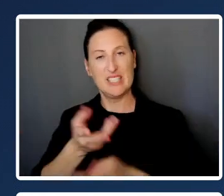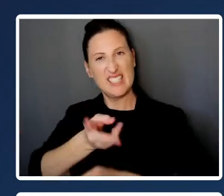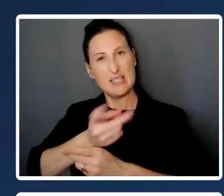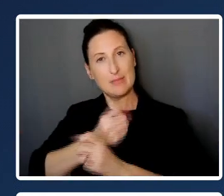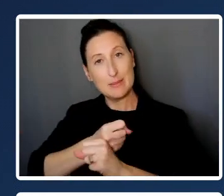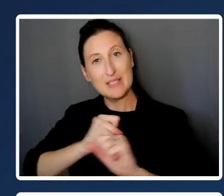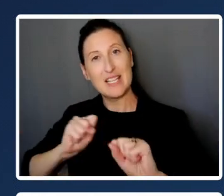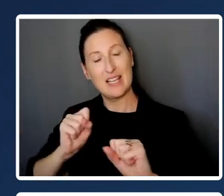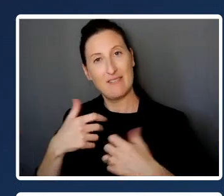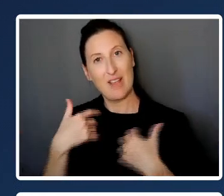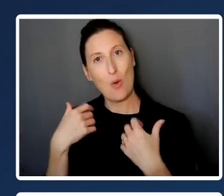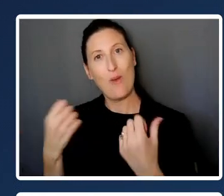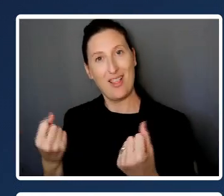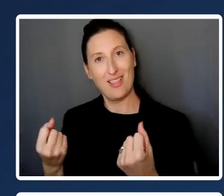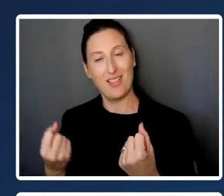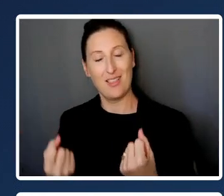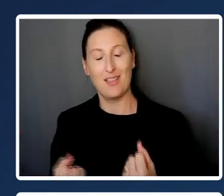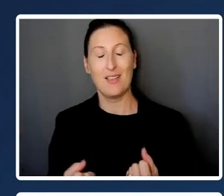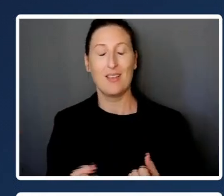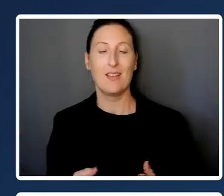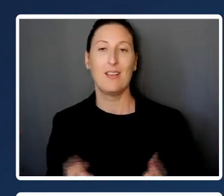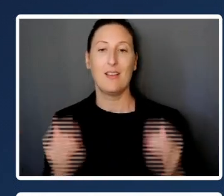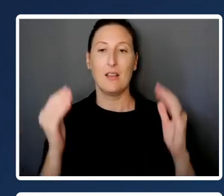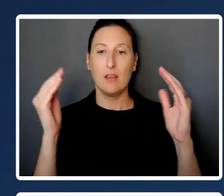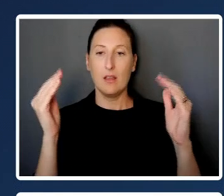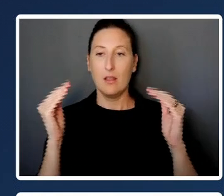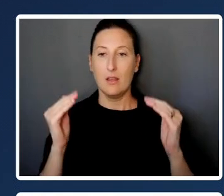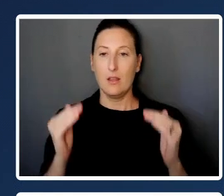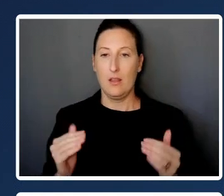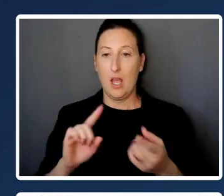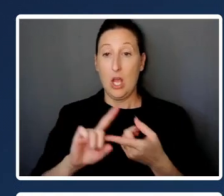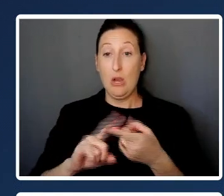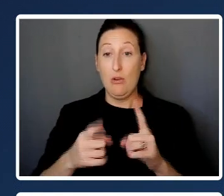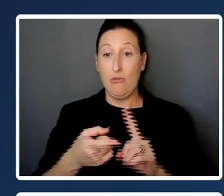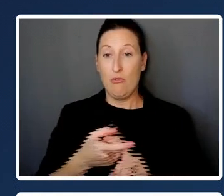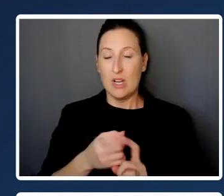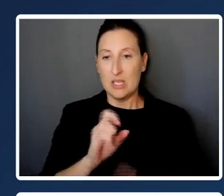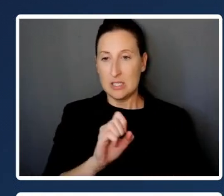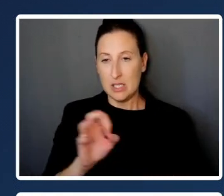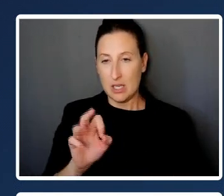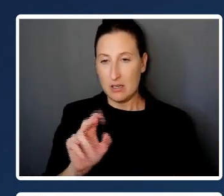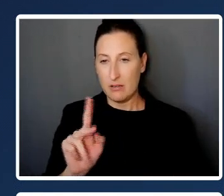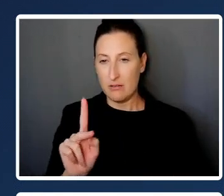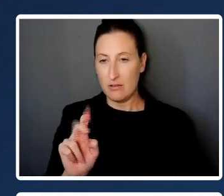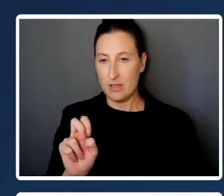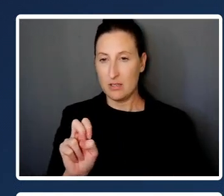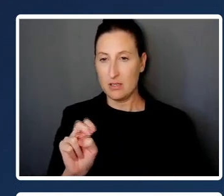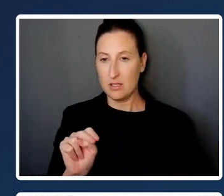And then with our friends at Kenilworth Aquatic Gardens, we had Mr. Lean,